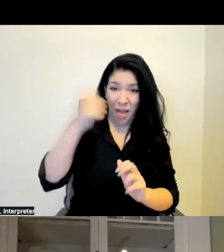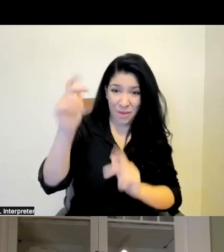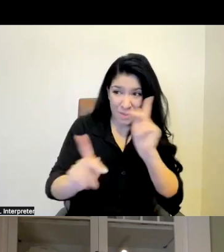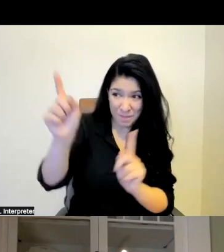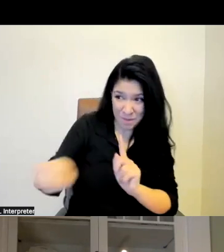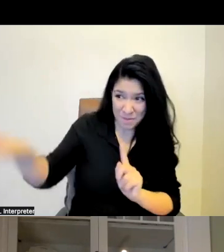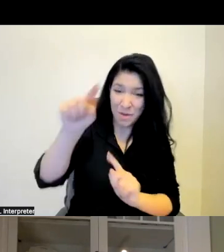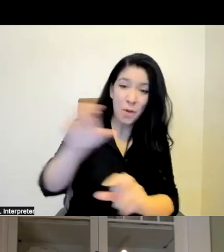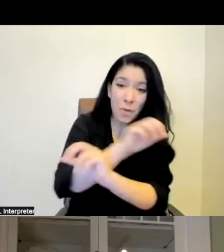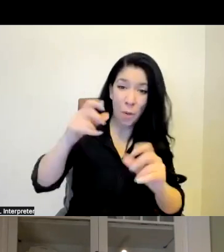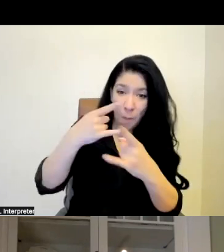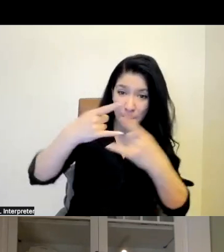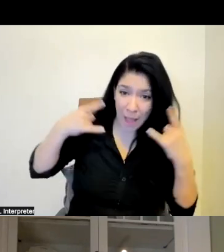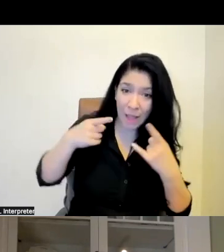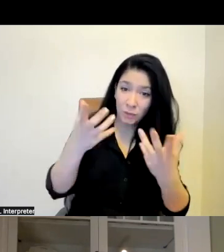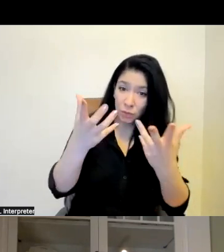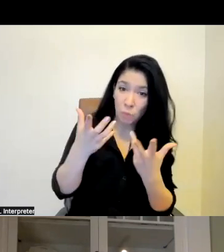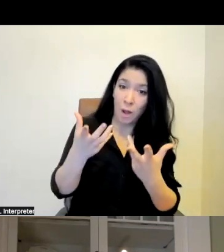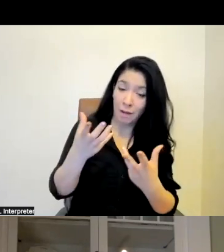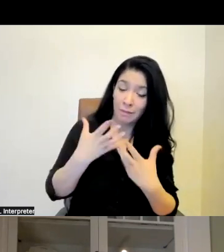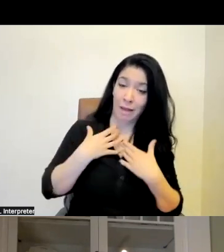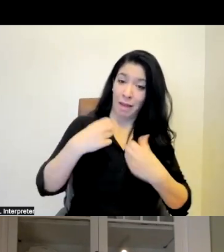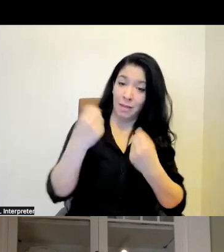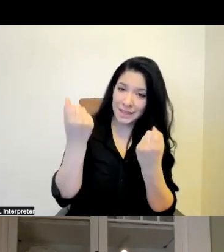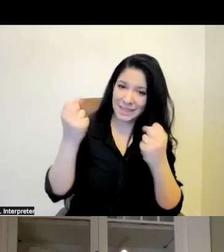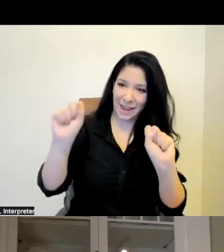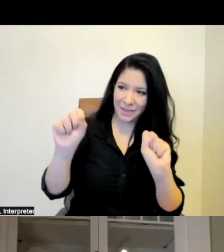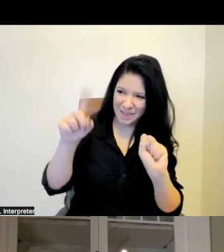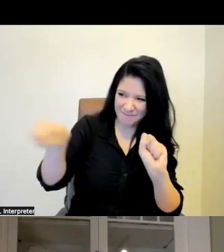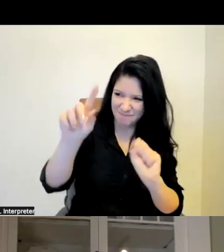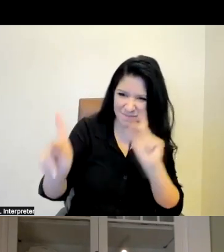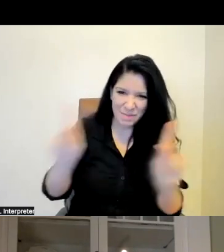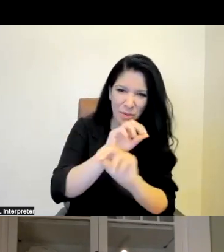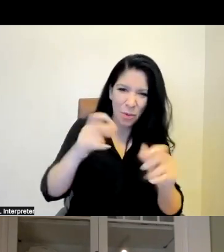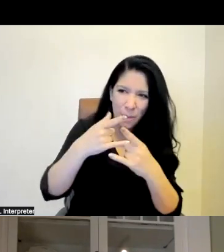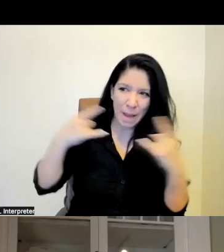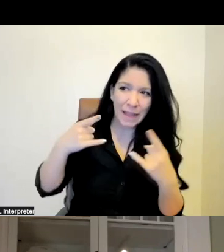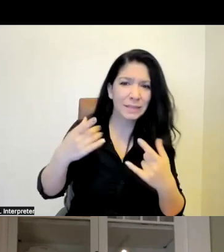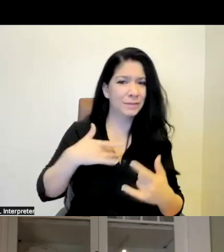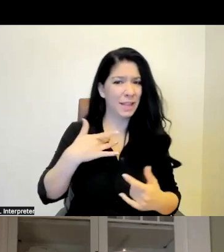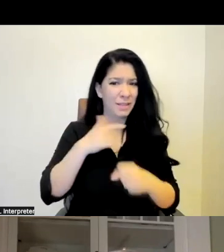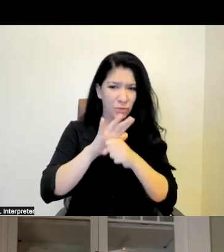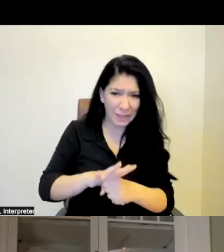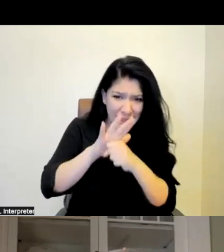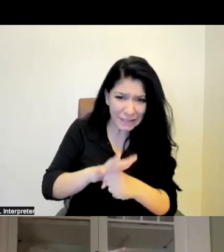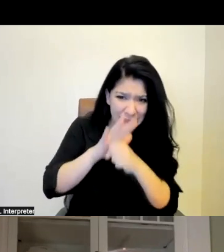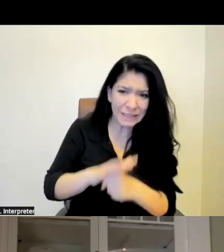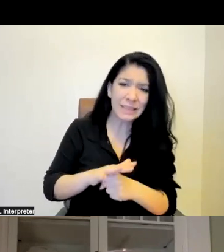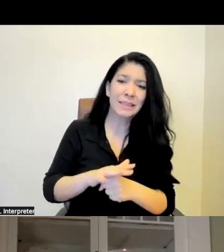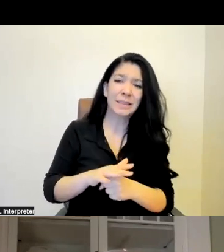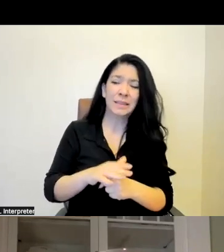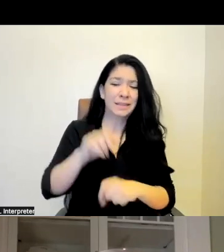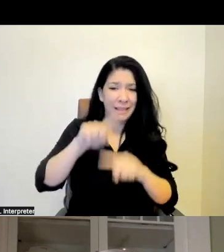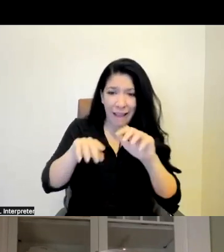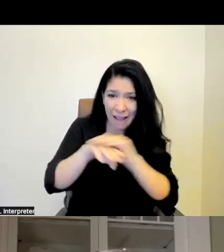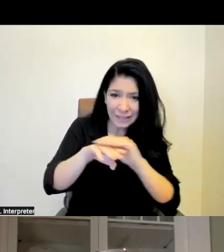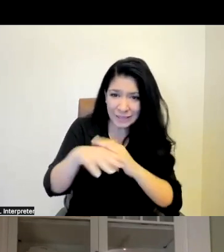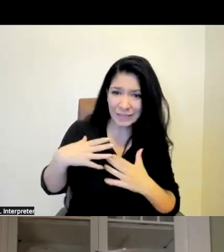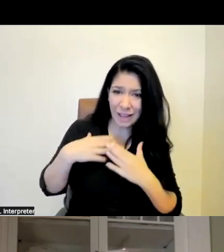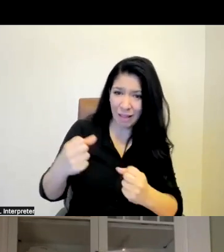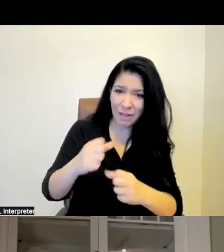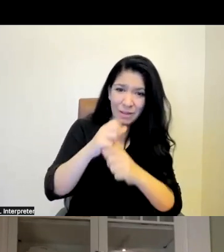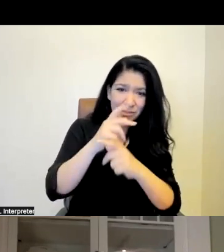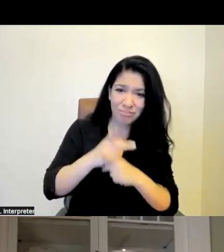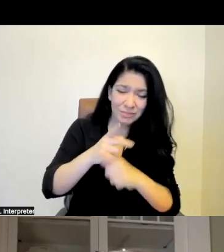to access healthcare safely. Makes it stressful to access healthcare, to be in a healthcare